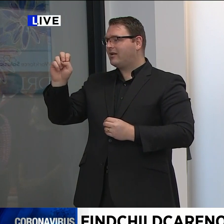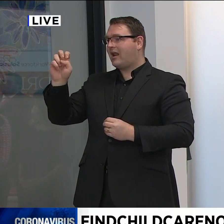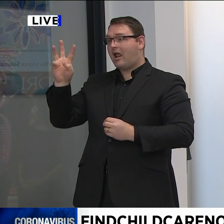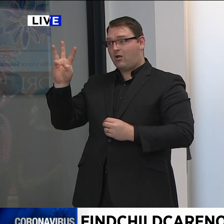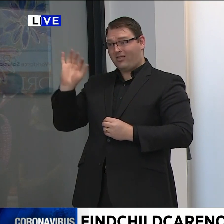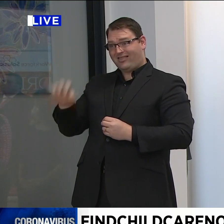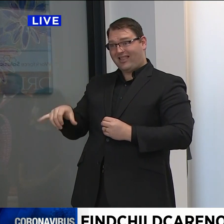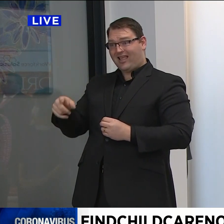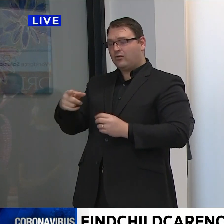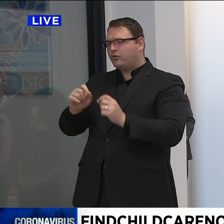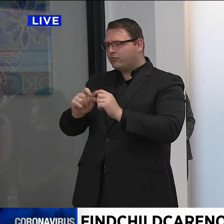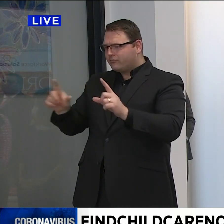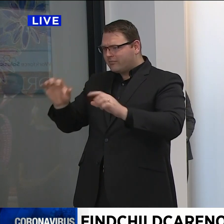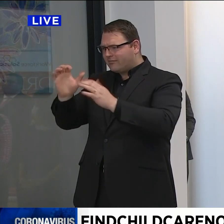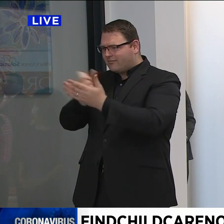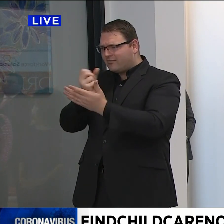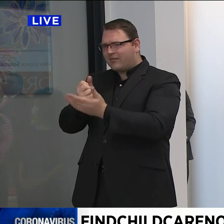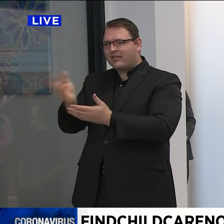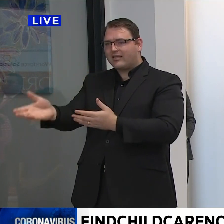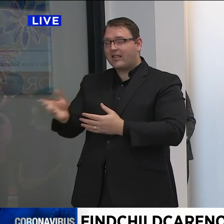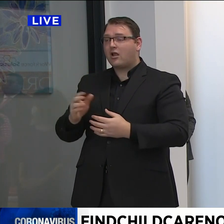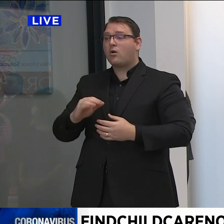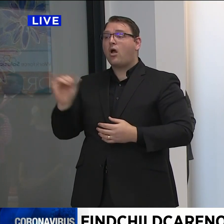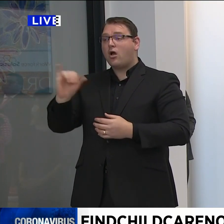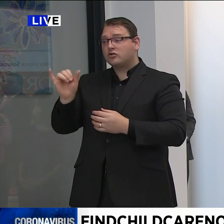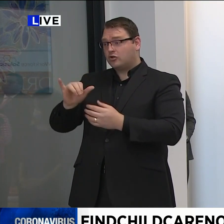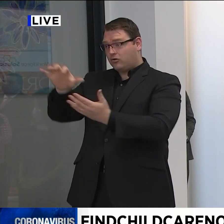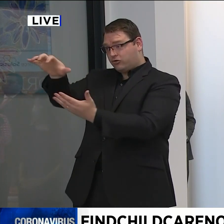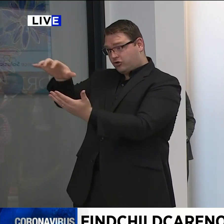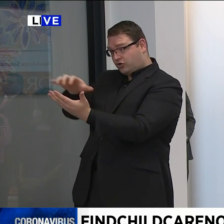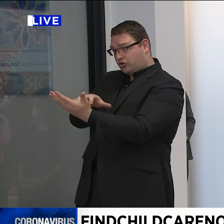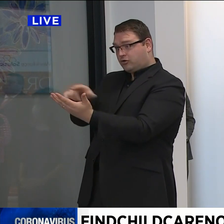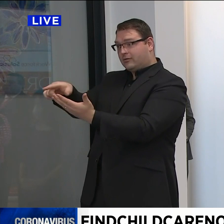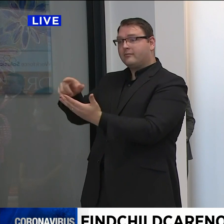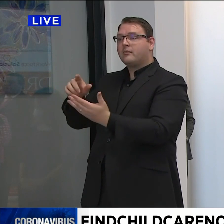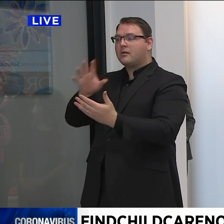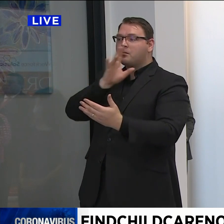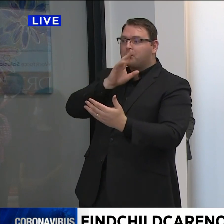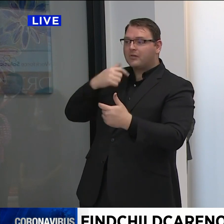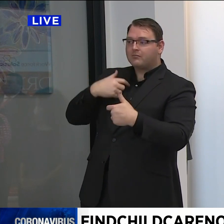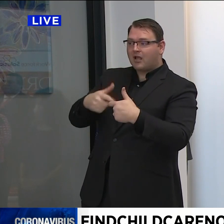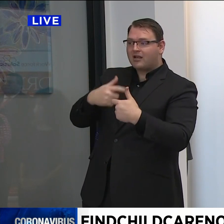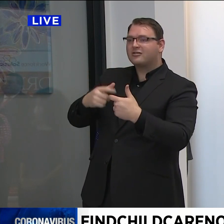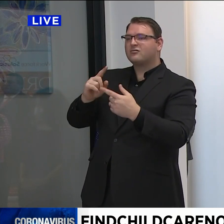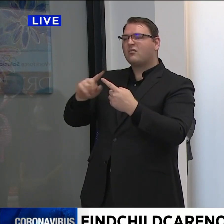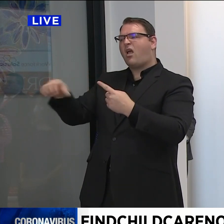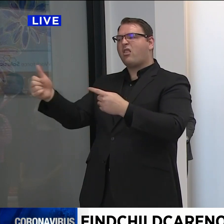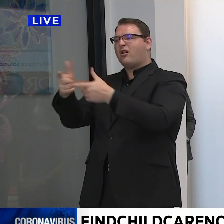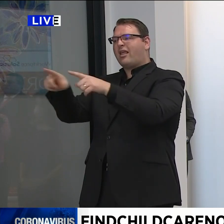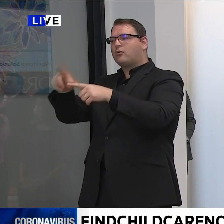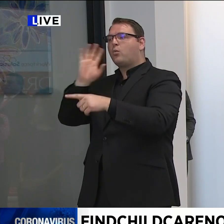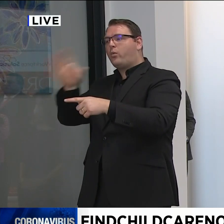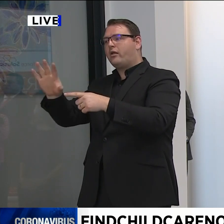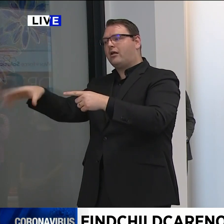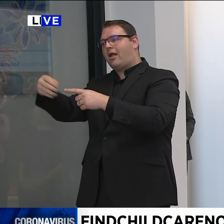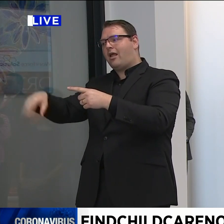to the website. The mayor share than child than child care now. And so anyone who is care now. And so anyone who is an essential worker can an essential worker can register for